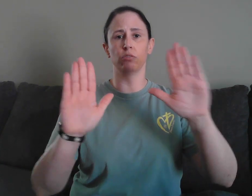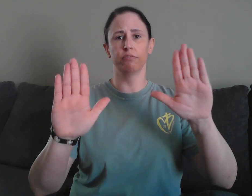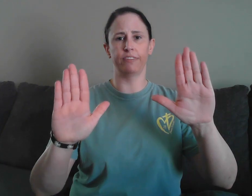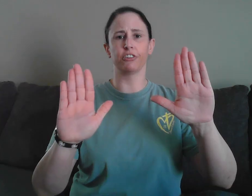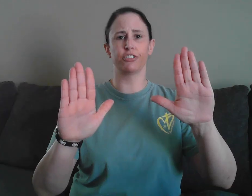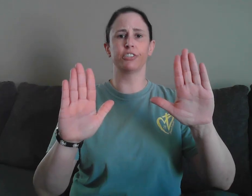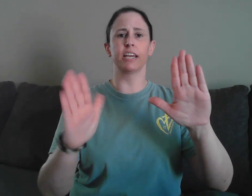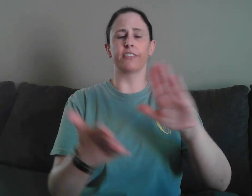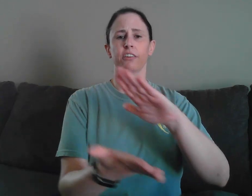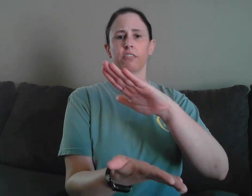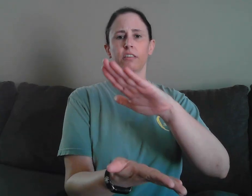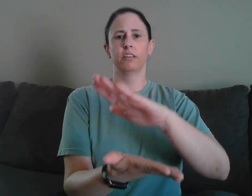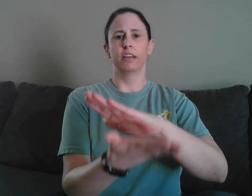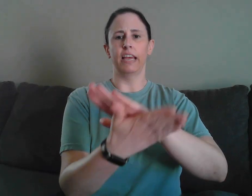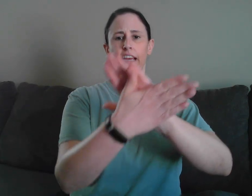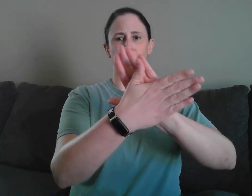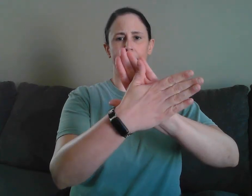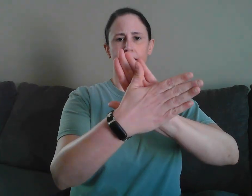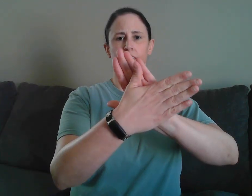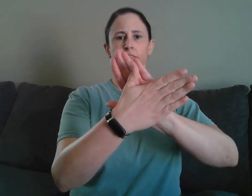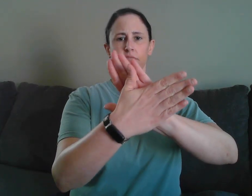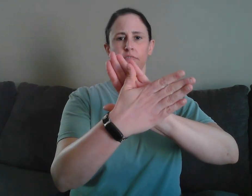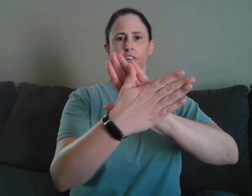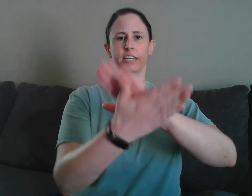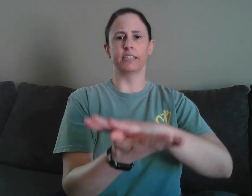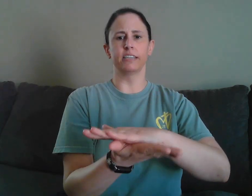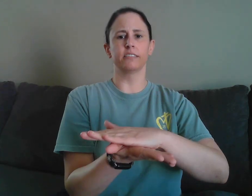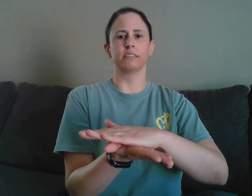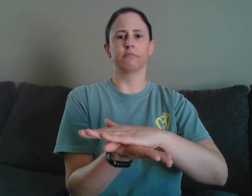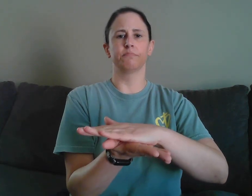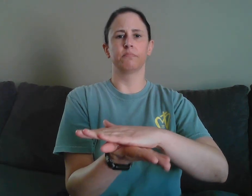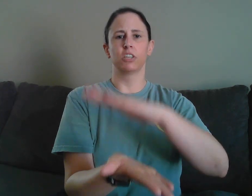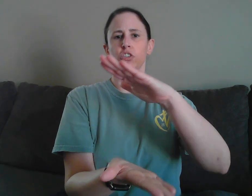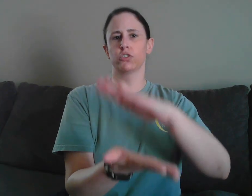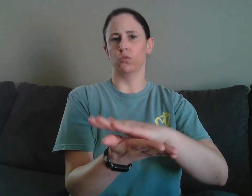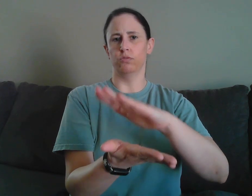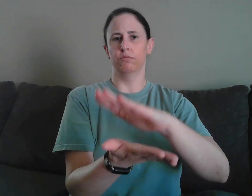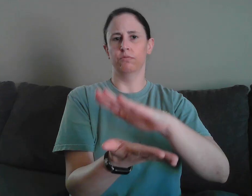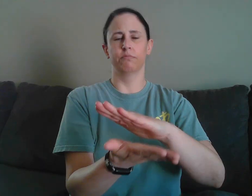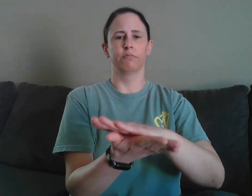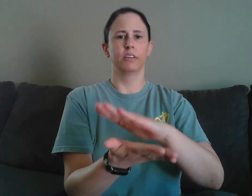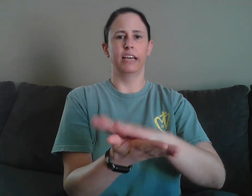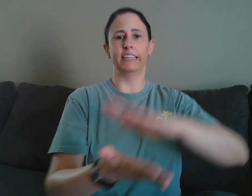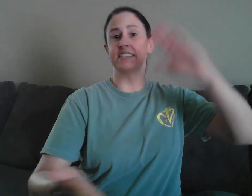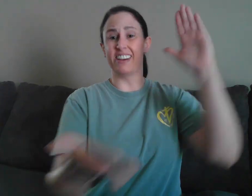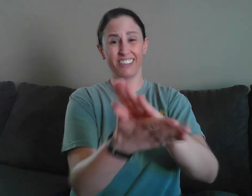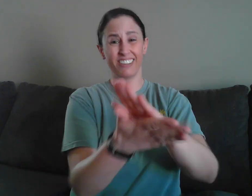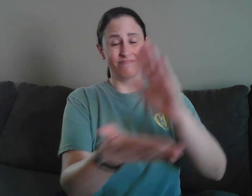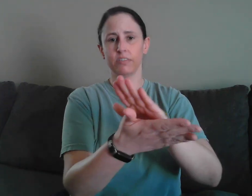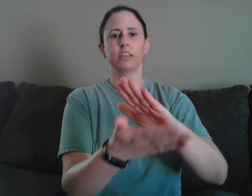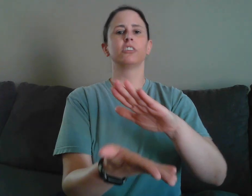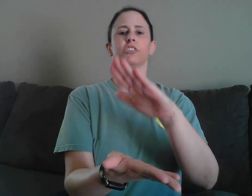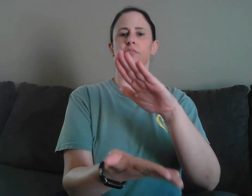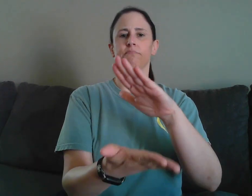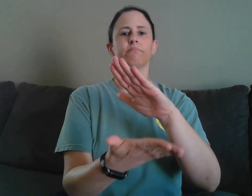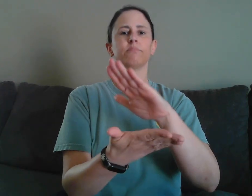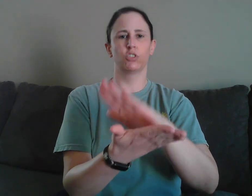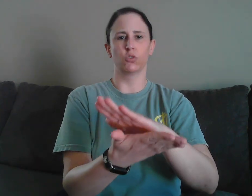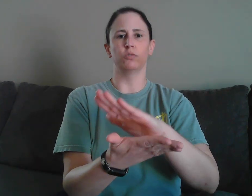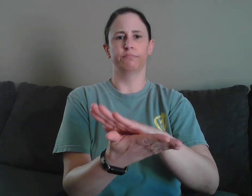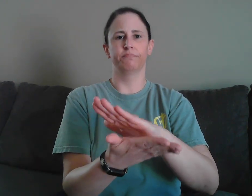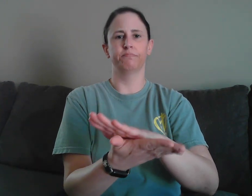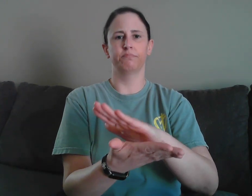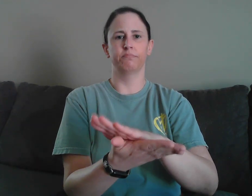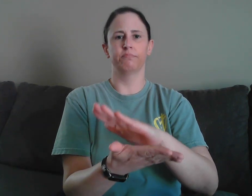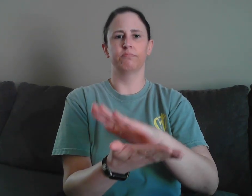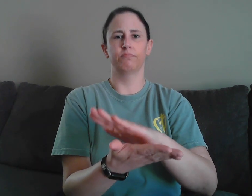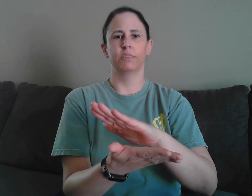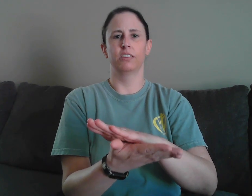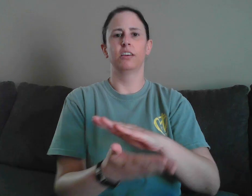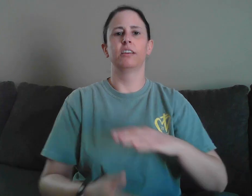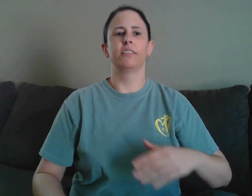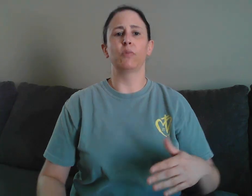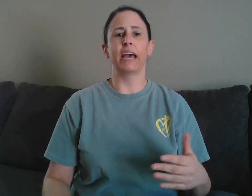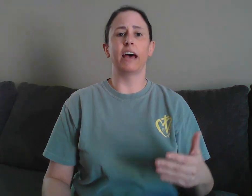school fingers are together and your hands are like this school and it's not just school. Then we